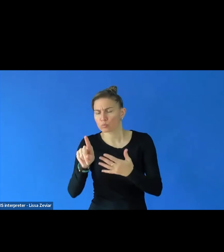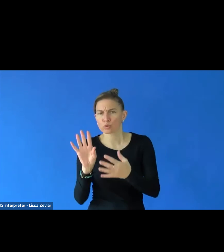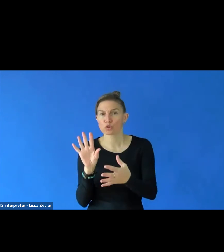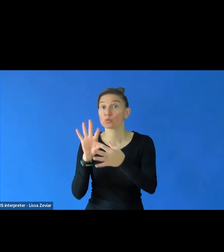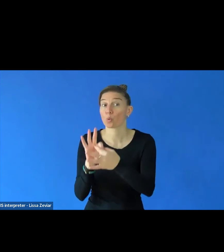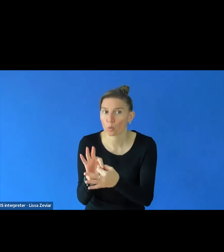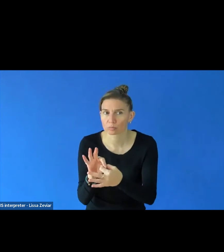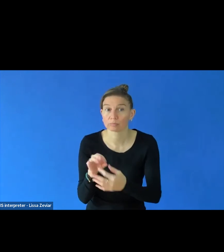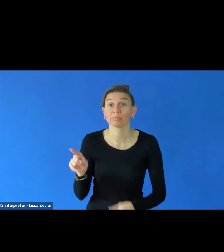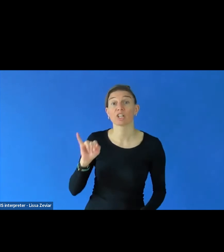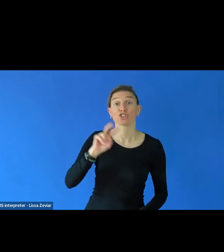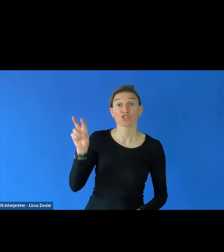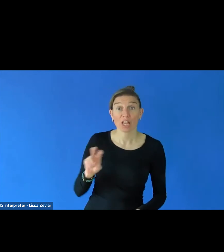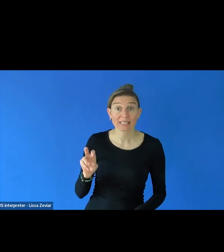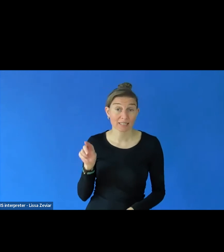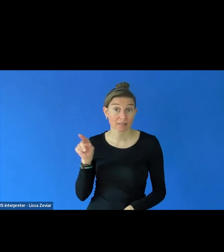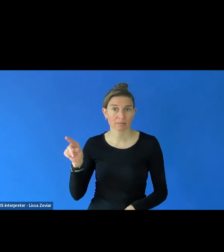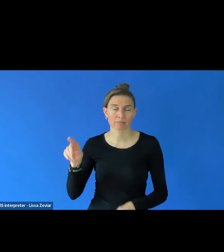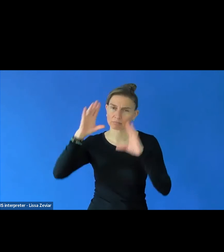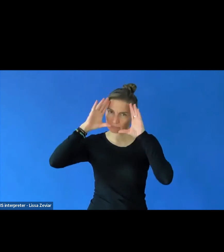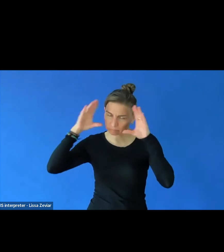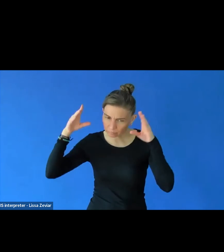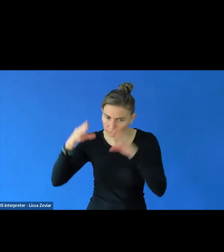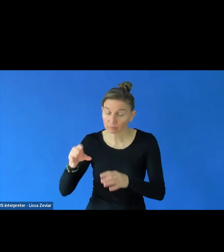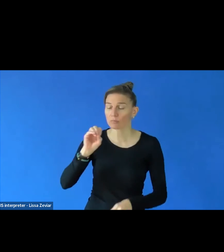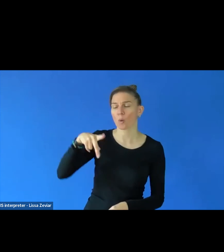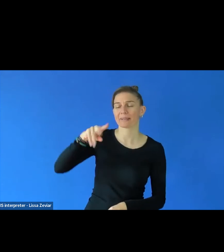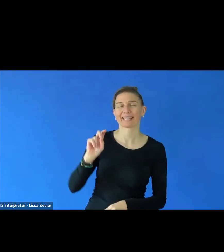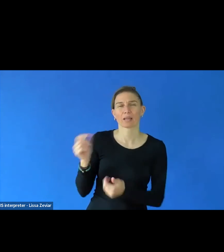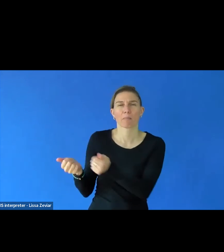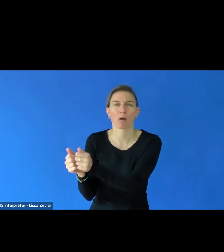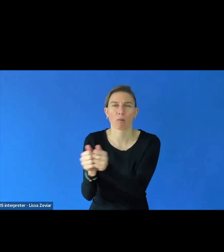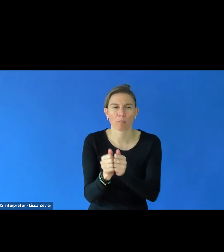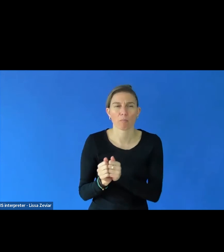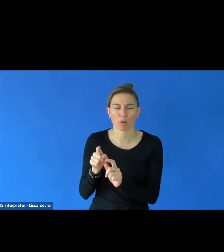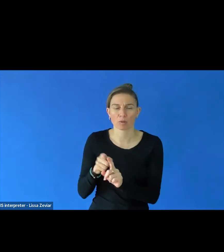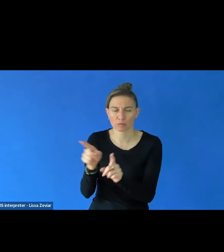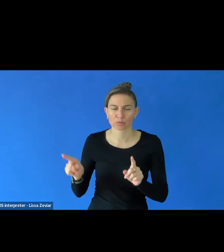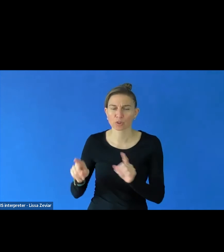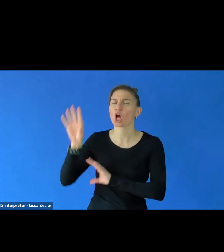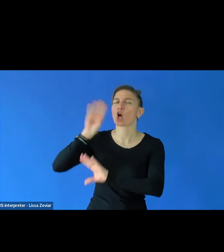Jazz and Sioban will be focusing on OPD partners with the learning document data-driven advocacy